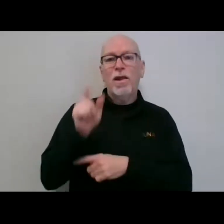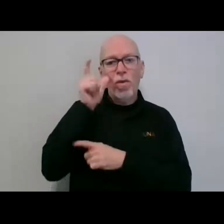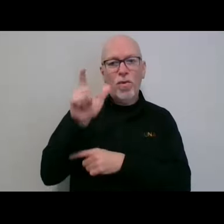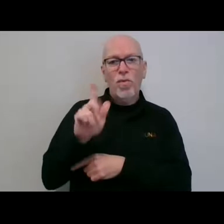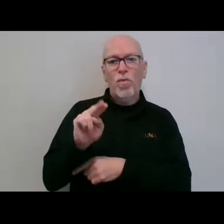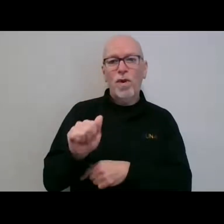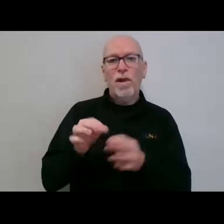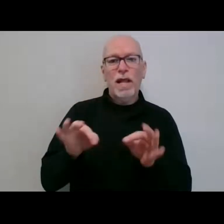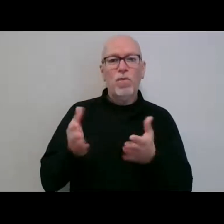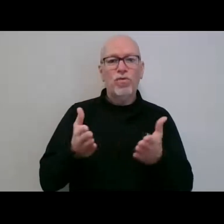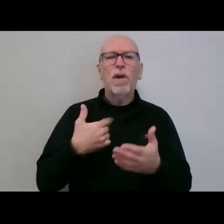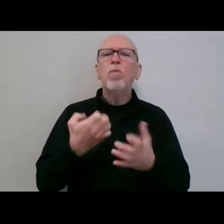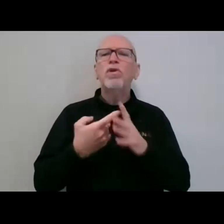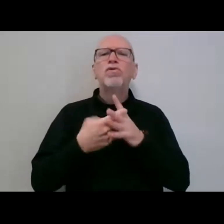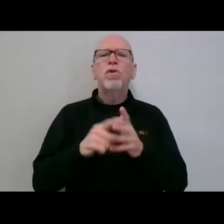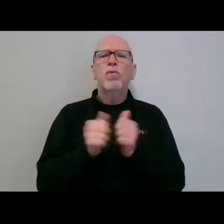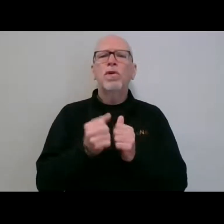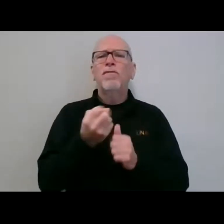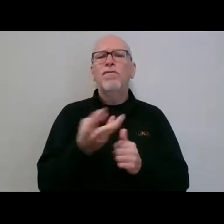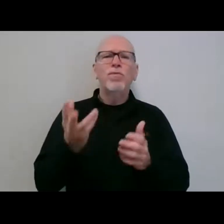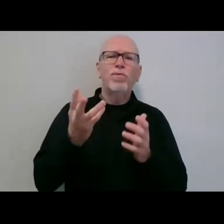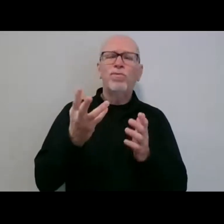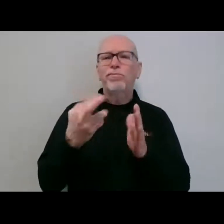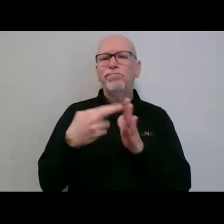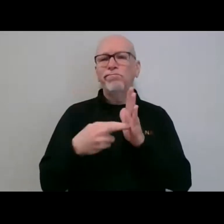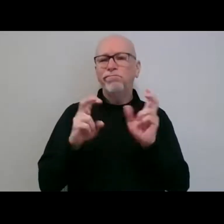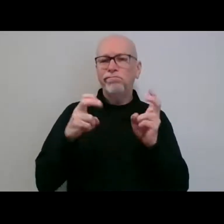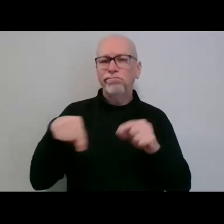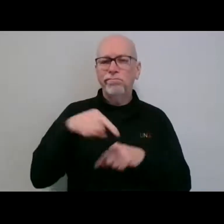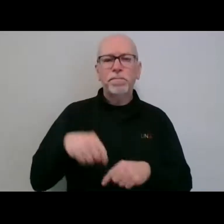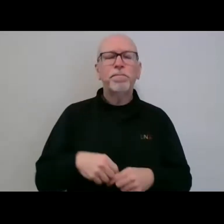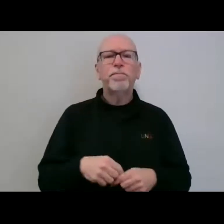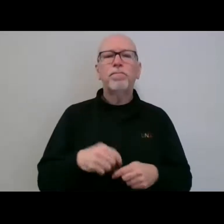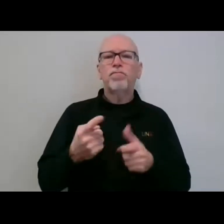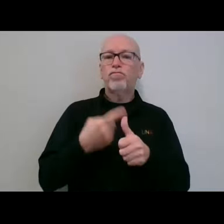And I want to kick off with just a few housekeeping things. First, I want to make sure you know